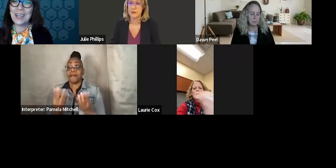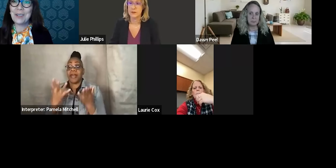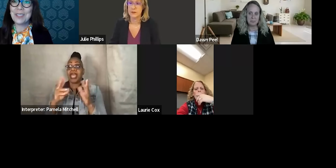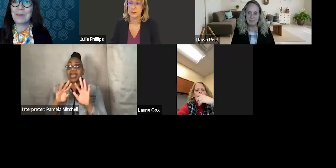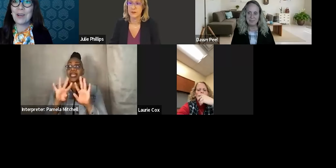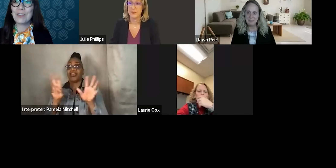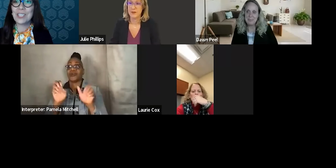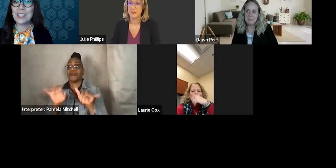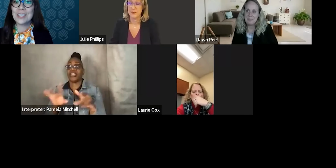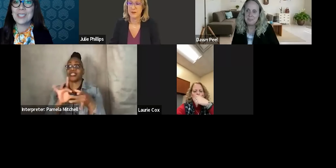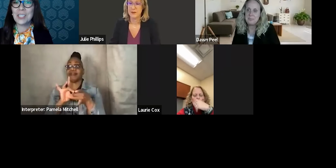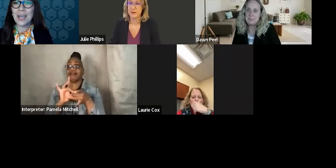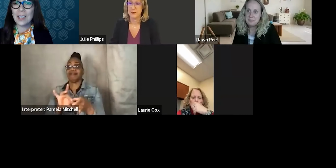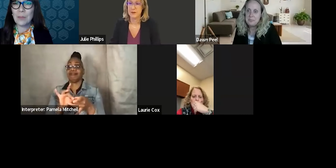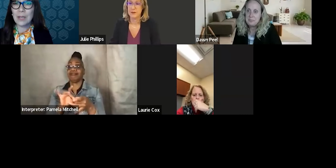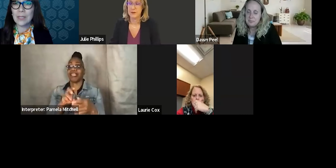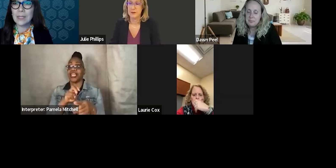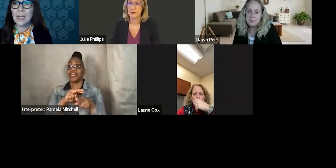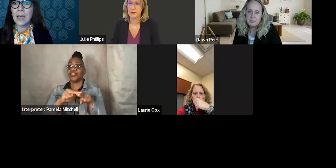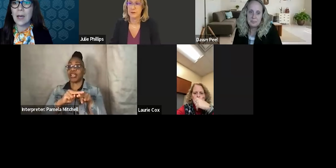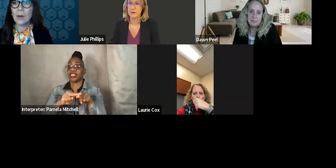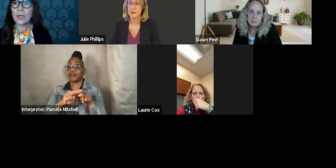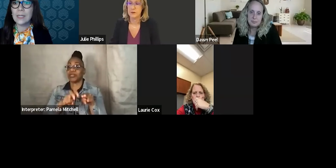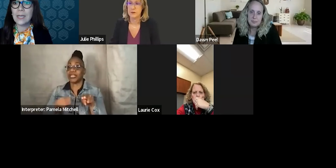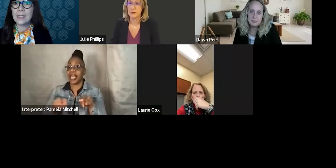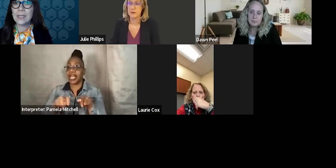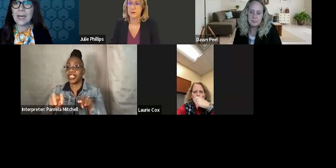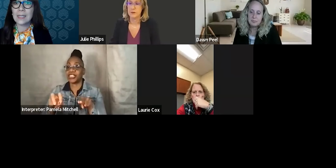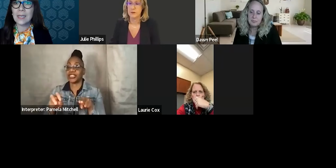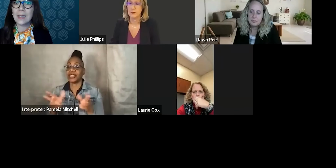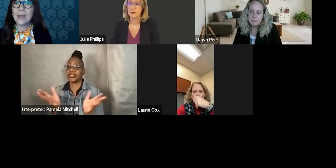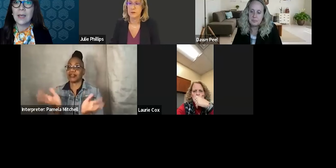and I noticed some conversations in the chat about this. One attendee is asking,